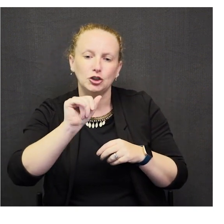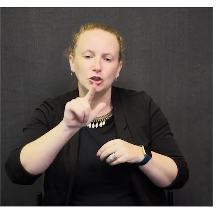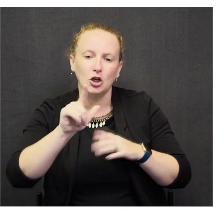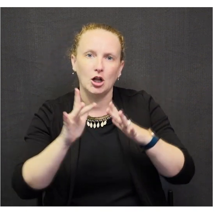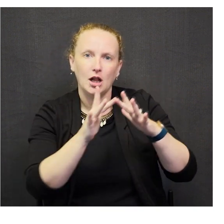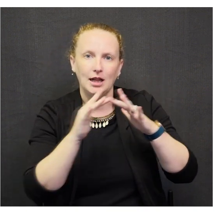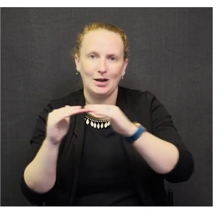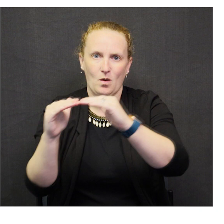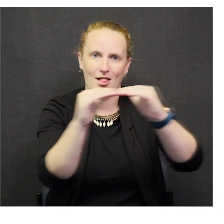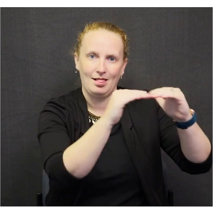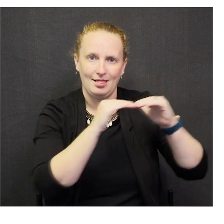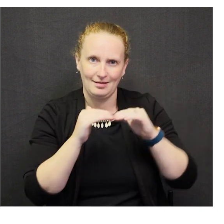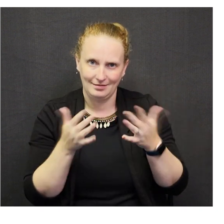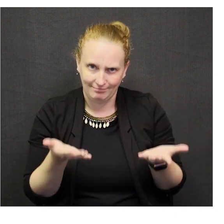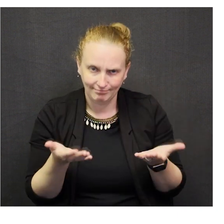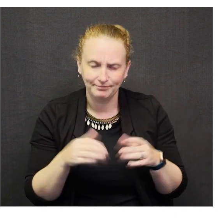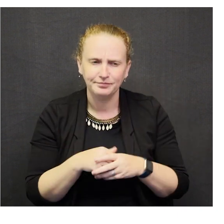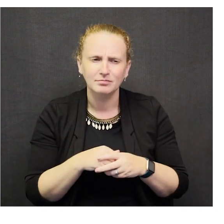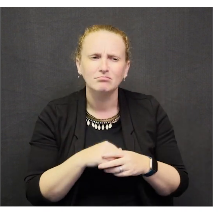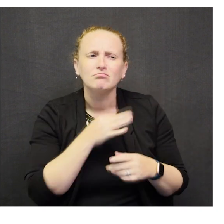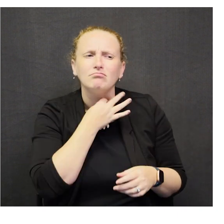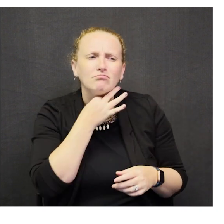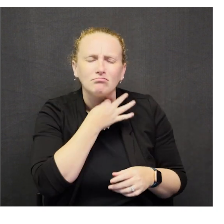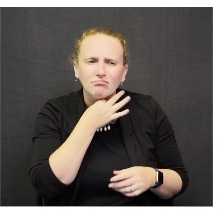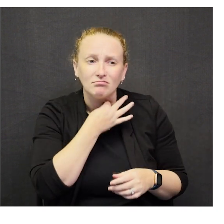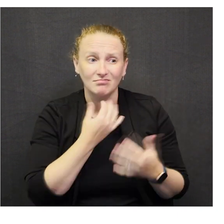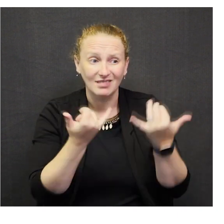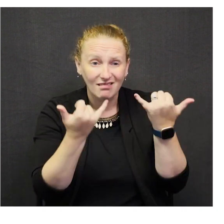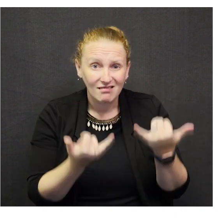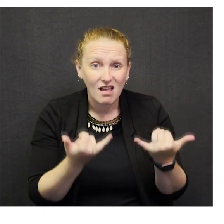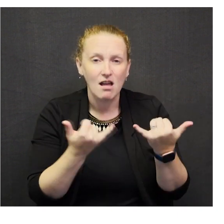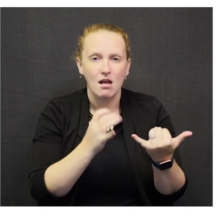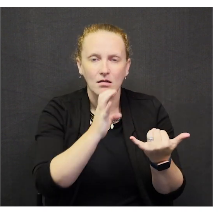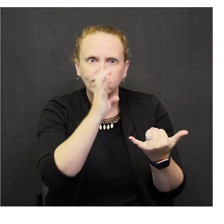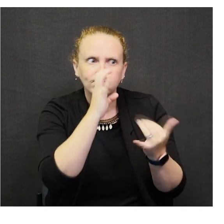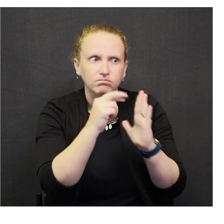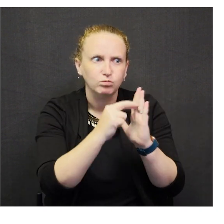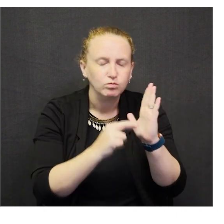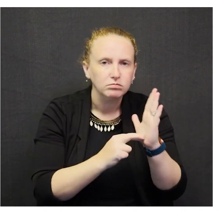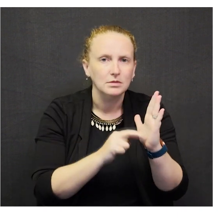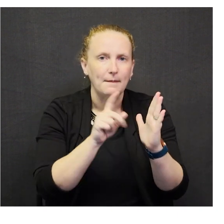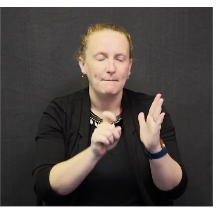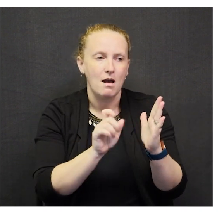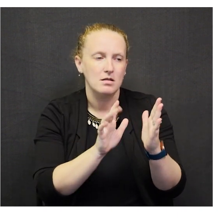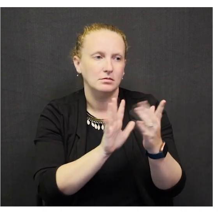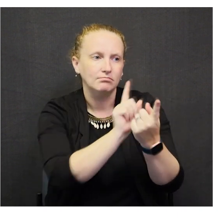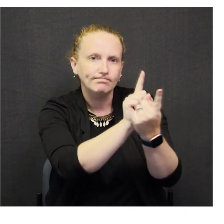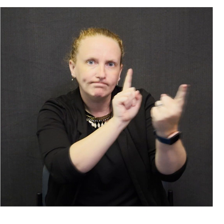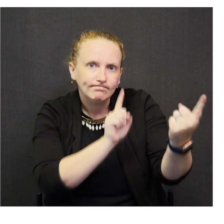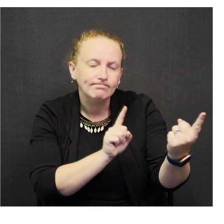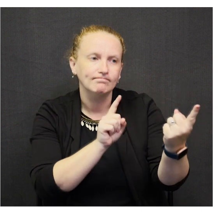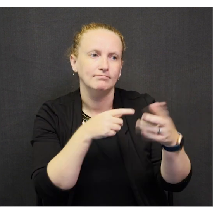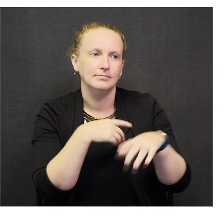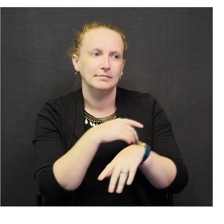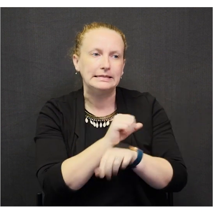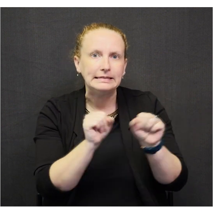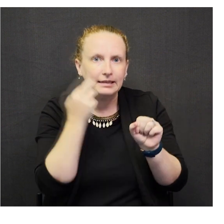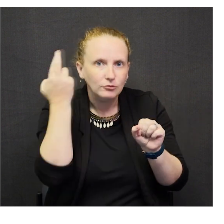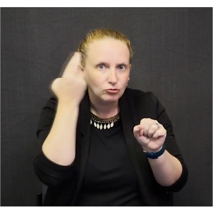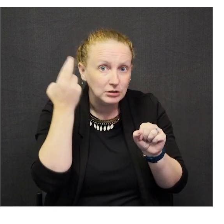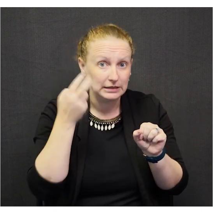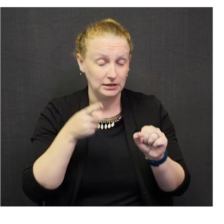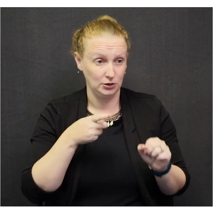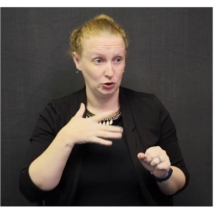enforced now you know, social distancing for safety... Do you think this helped or hindered